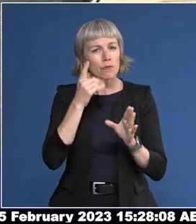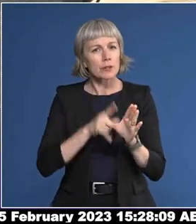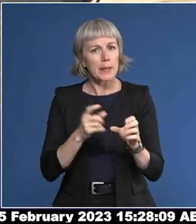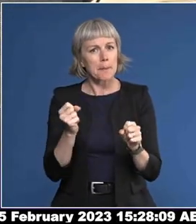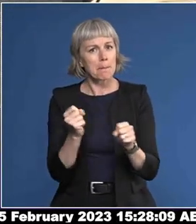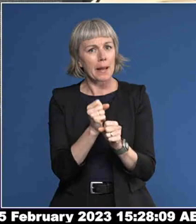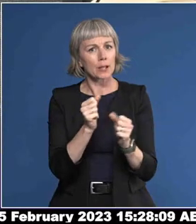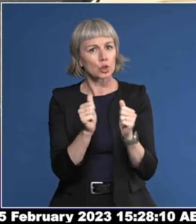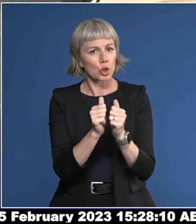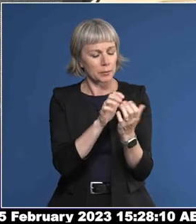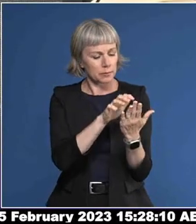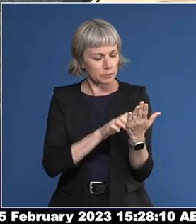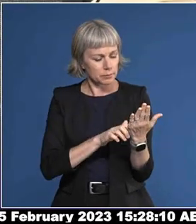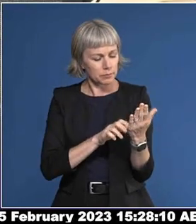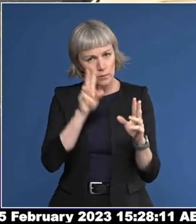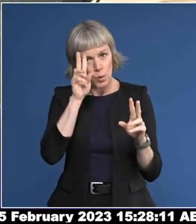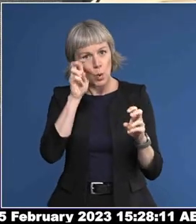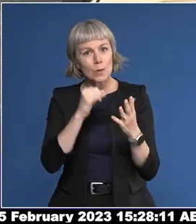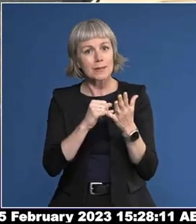of the Disability Sector Report. Yes.